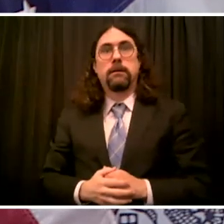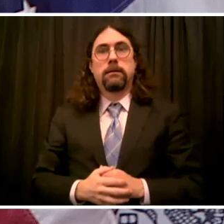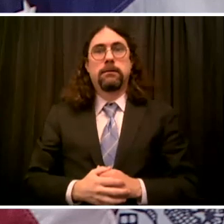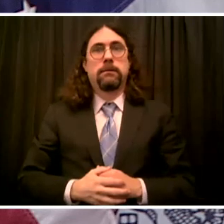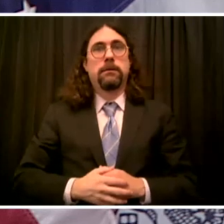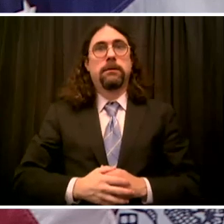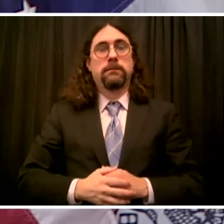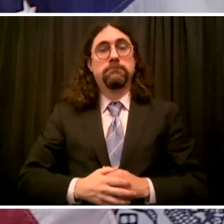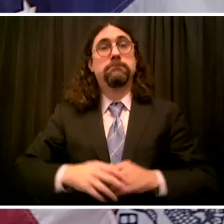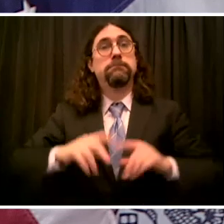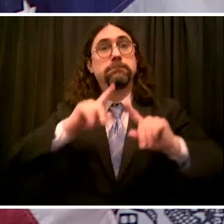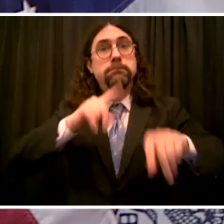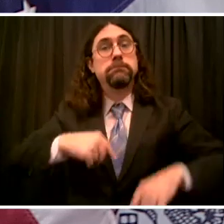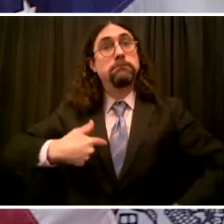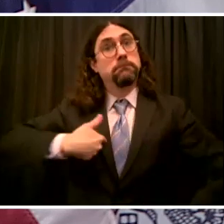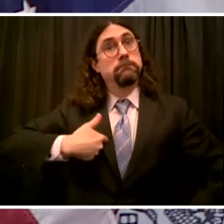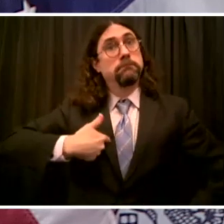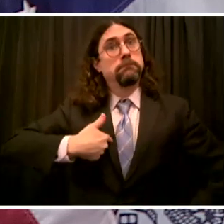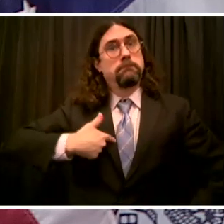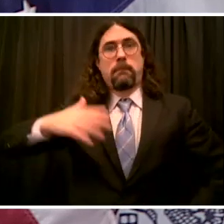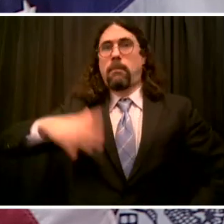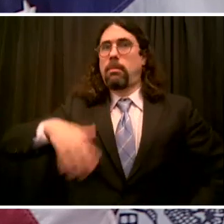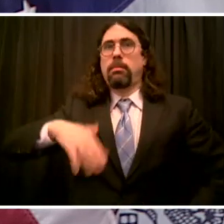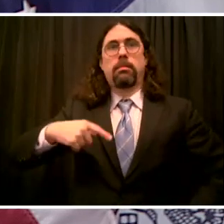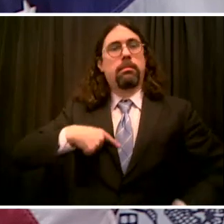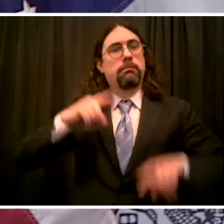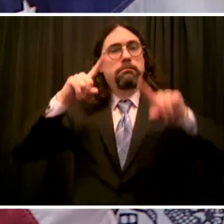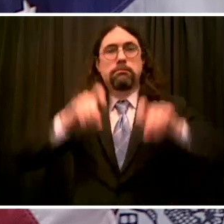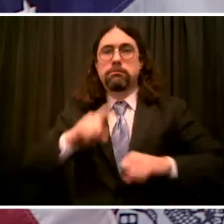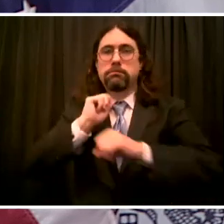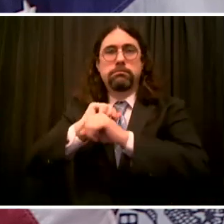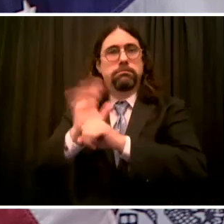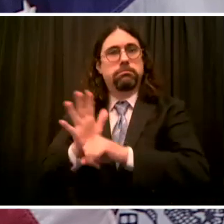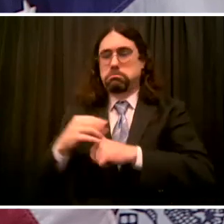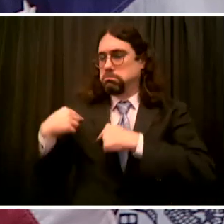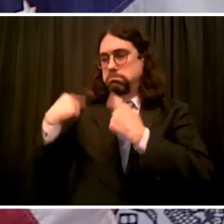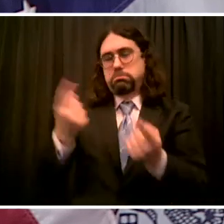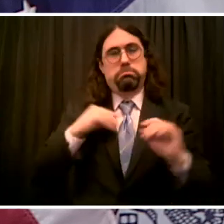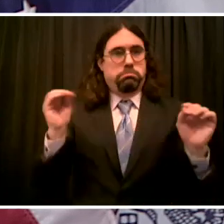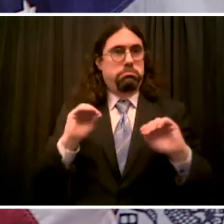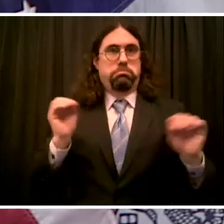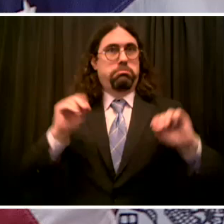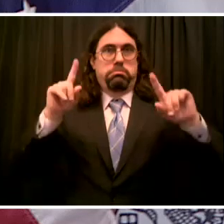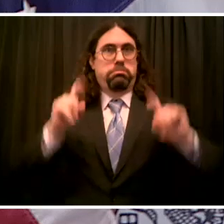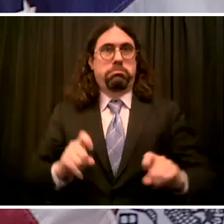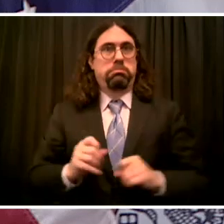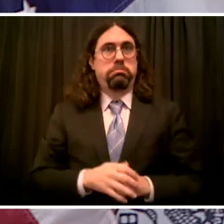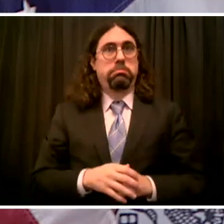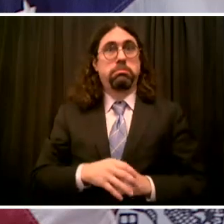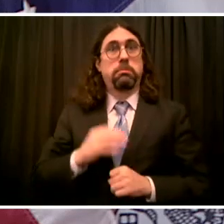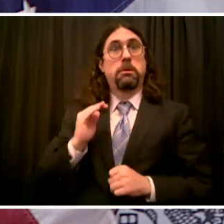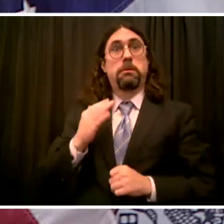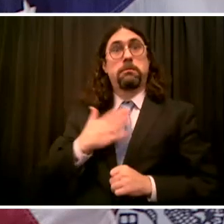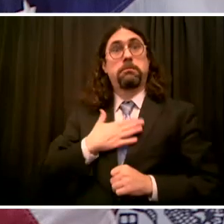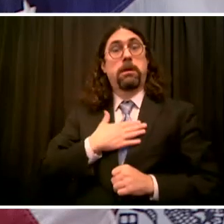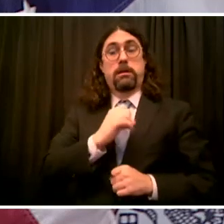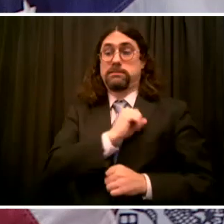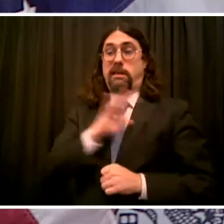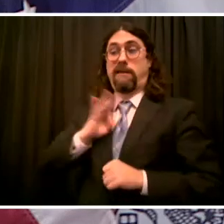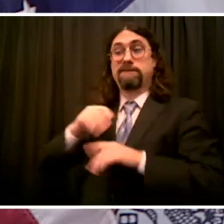NO I HAVEN'T BEEN TESTED THIS WHOLE TIME. ANDW E, CERTAINLY, FROM PERSPECTIVE OF CITY HALL, THERE'S NOT A REGULAR TESTING